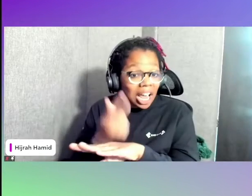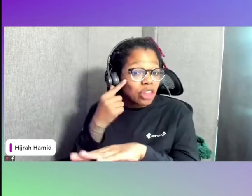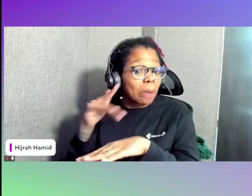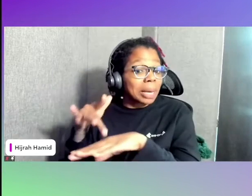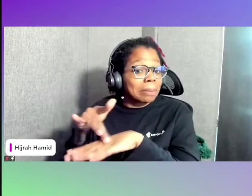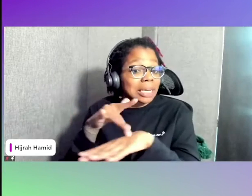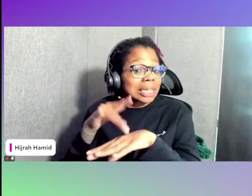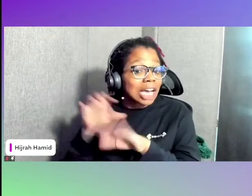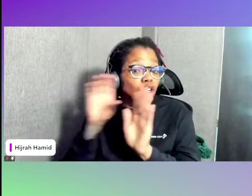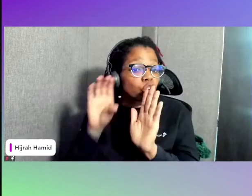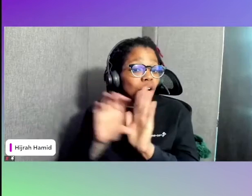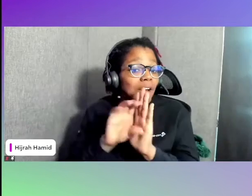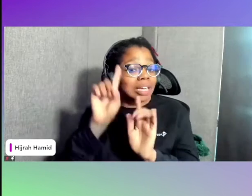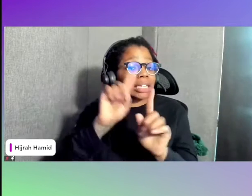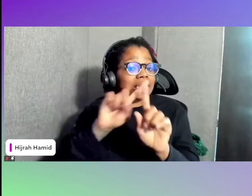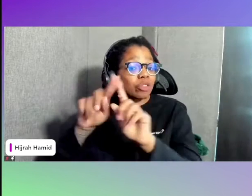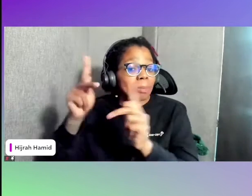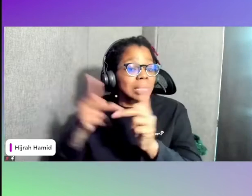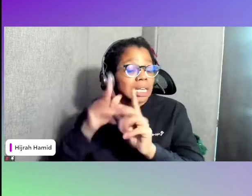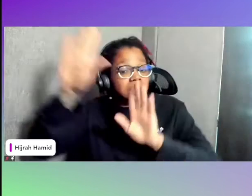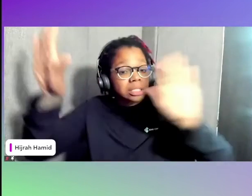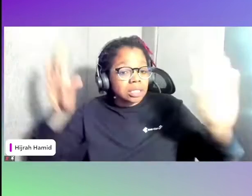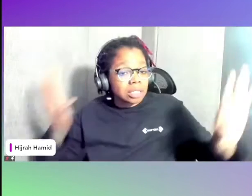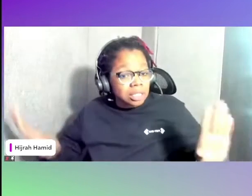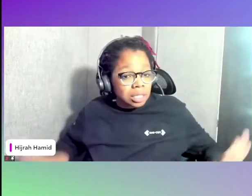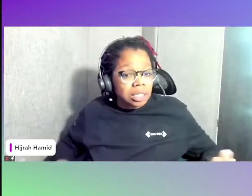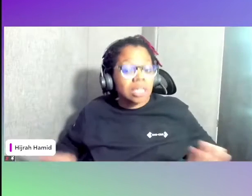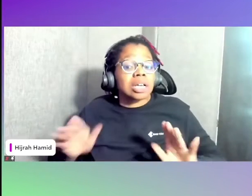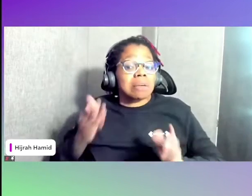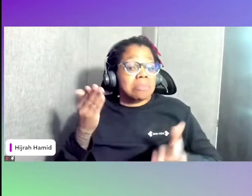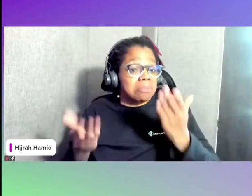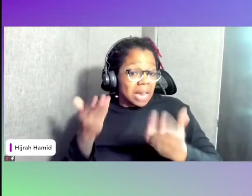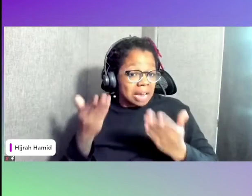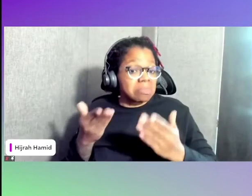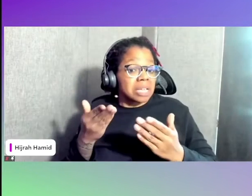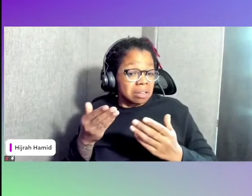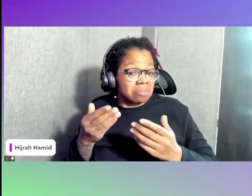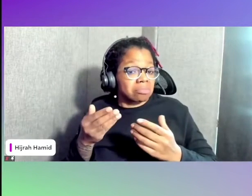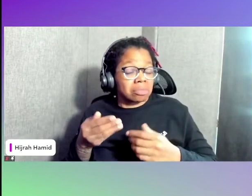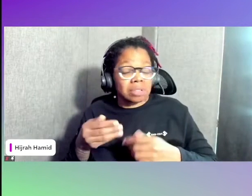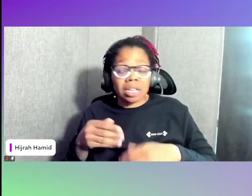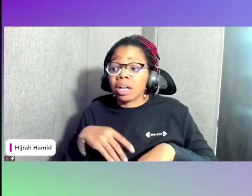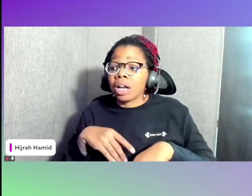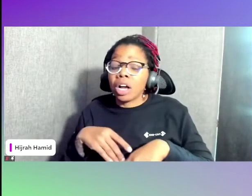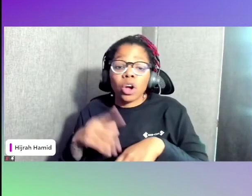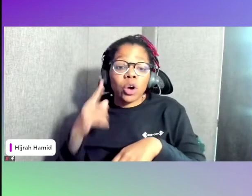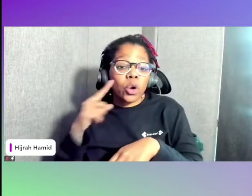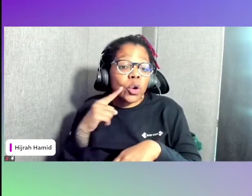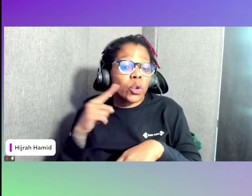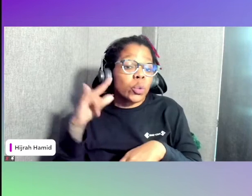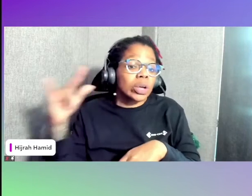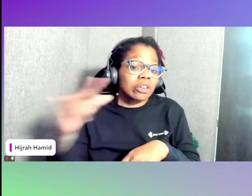how are we going oriented to stay in zero gravity? I thought maybe tactile graphics and deployed in